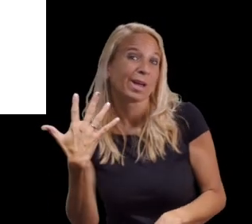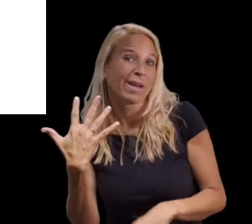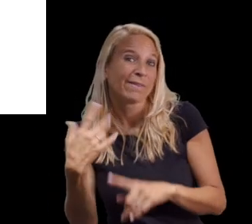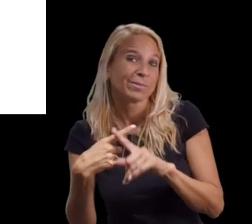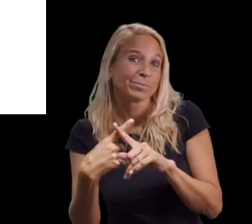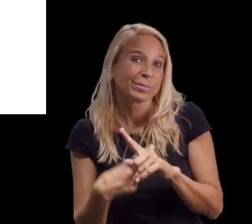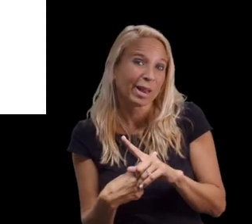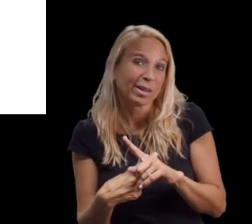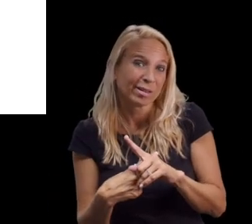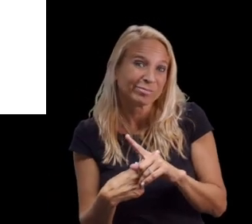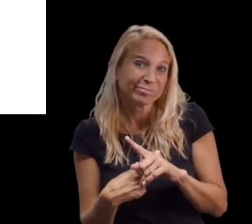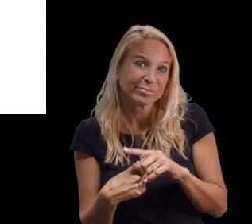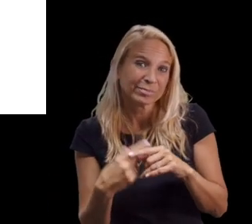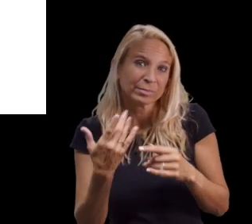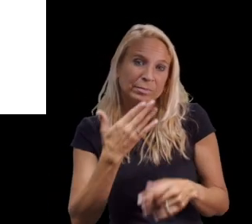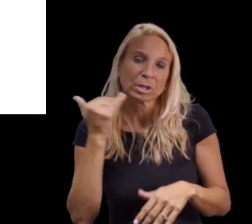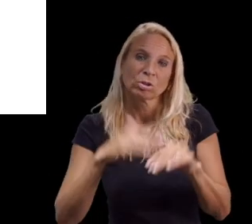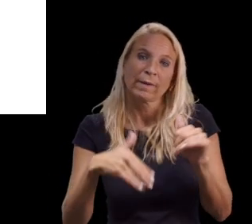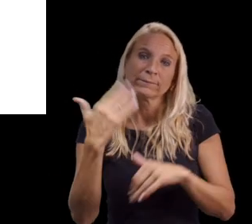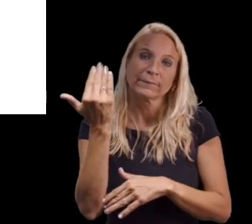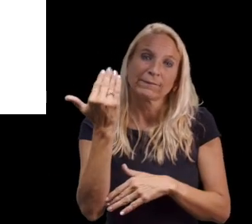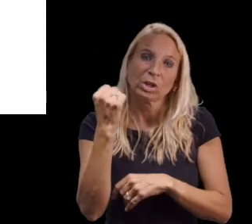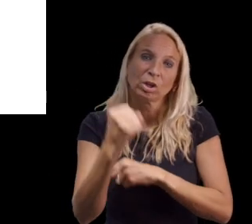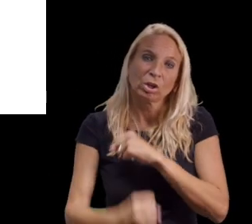but it certainly beats waiting 15 years